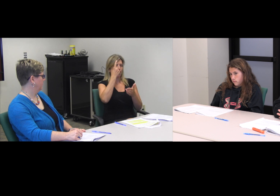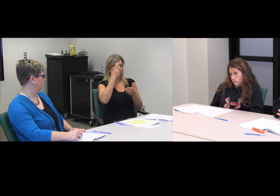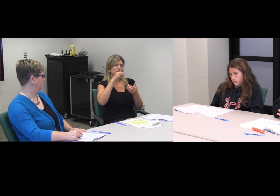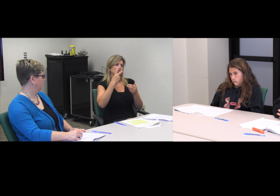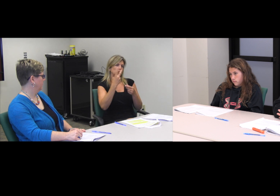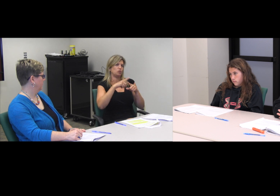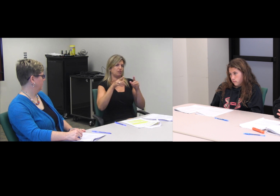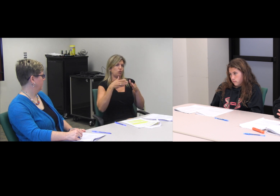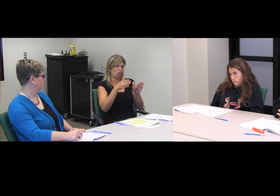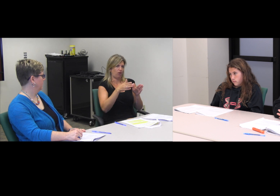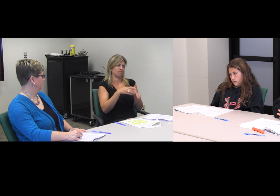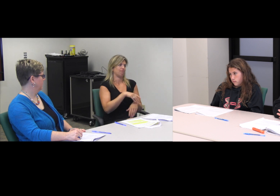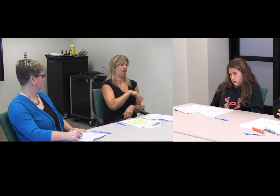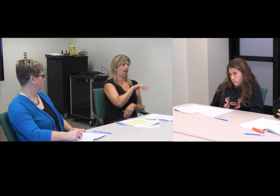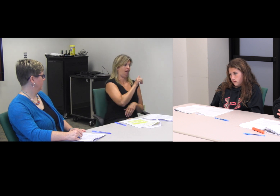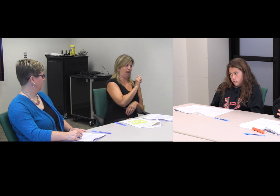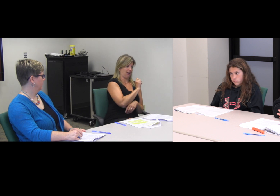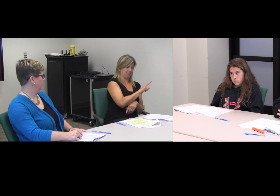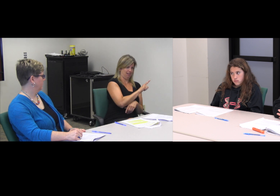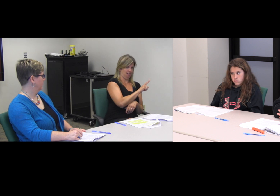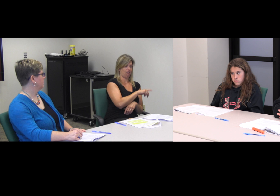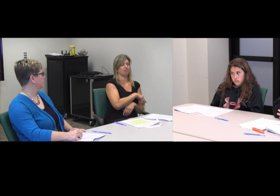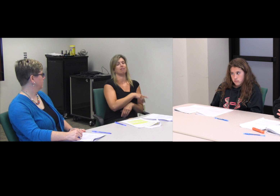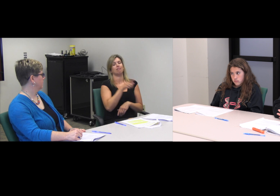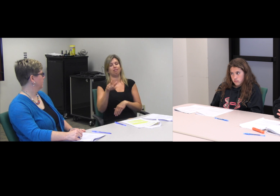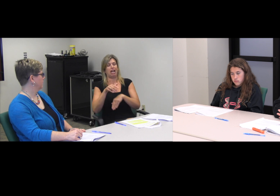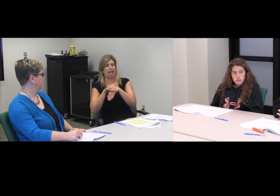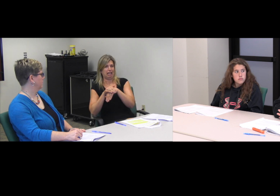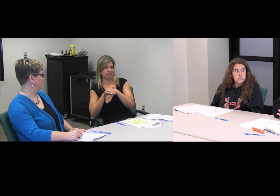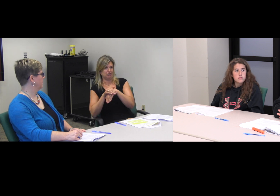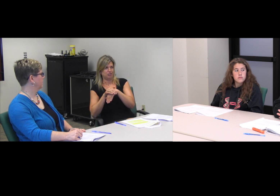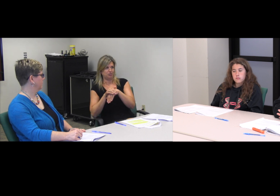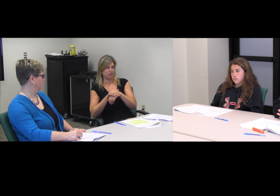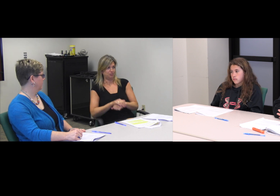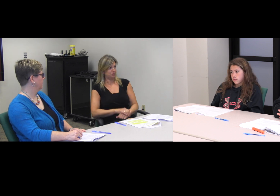in two different ways, ASL and English.